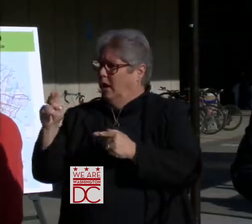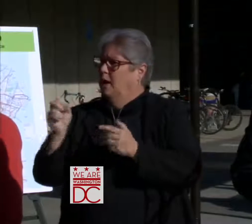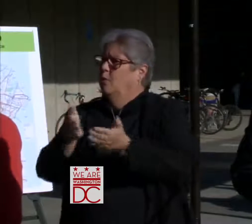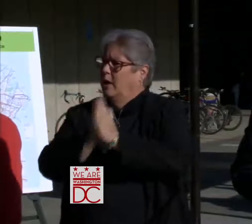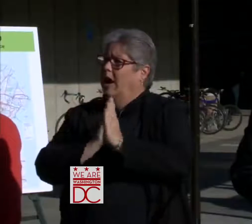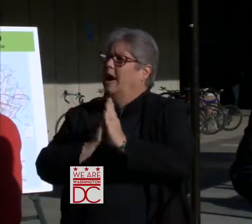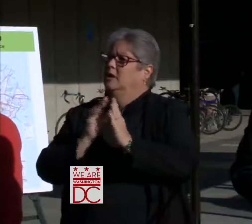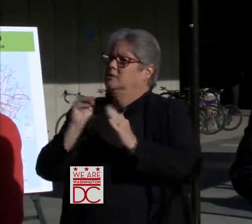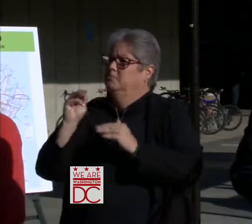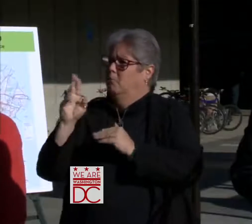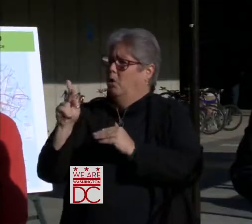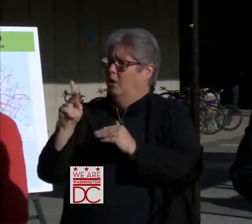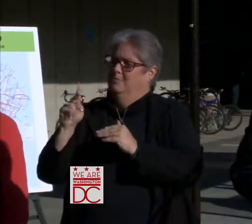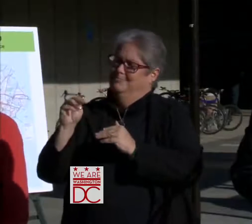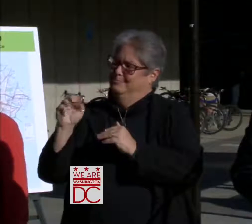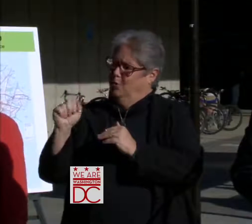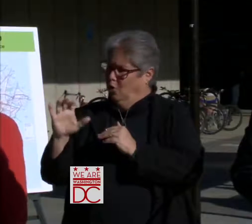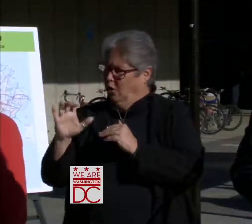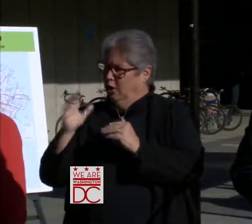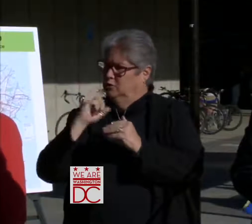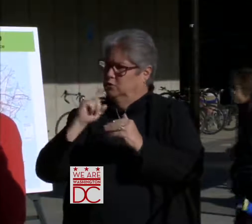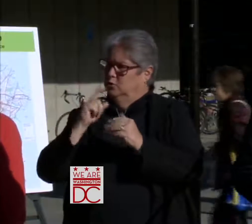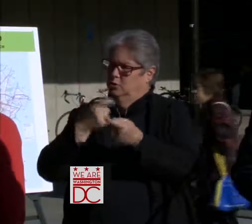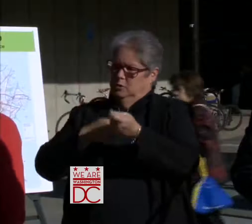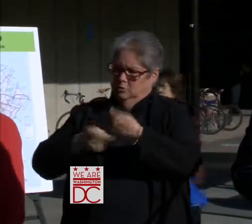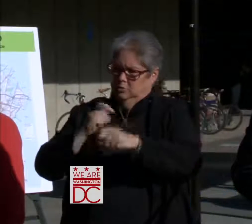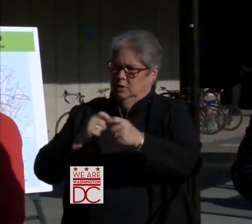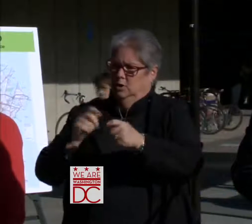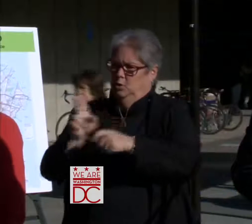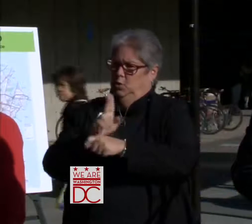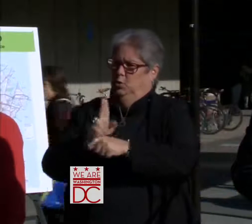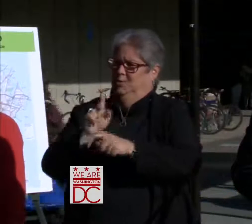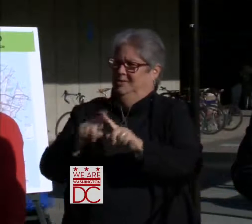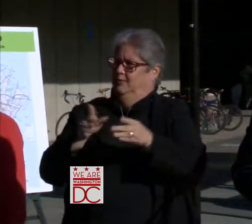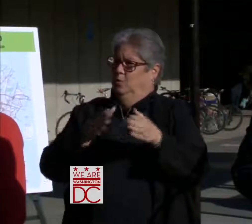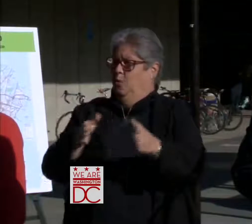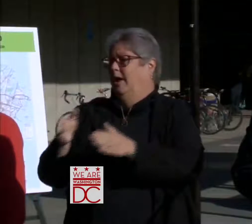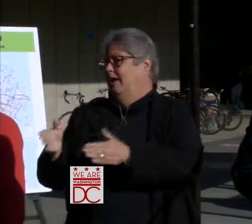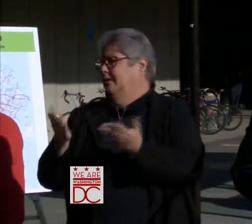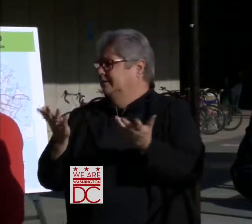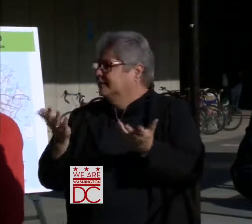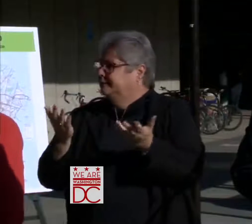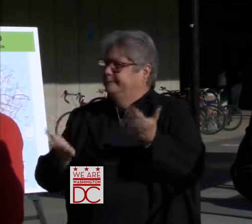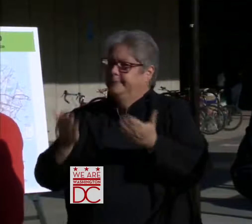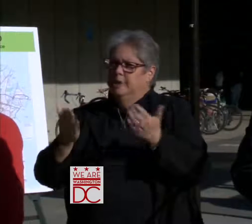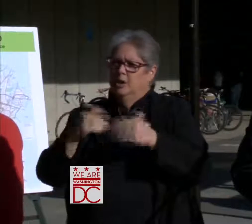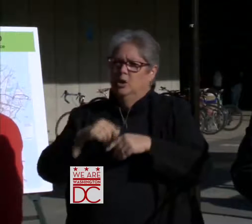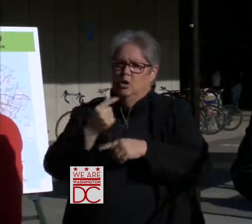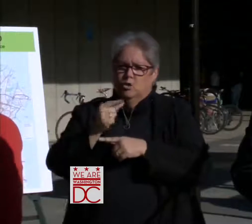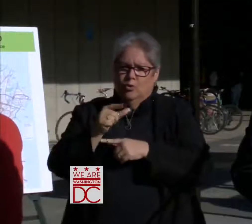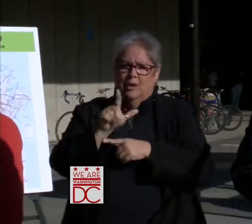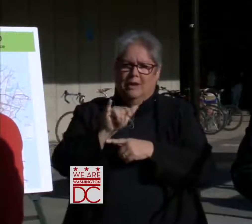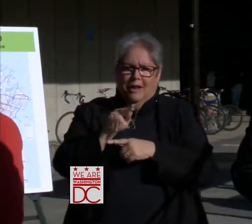MARC RIDERS TO CONSIDER OTHER AVENUES TO GET TO THE SYSTEM WHETHER IT BE AT THE GREEN AND YELLOW AT GREEN BELT, AT NEW